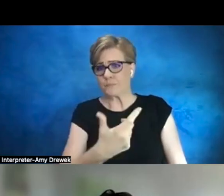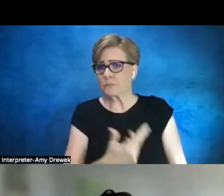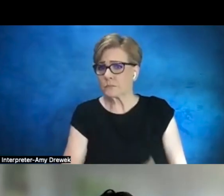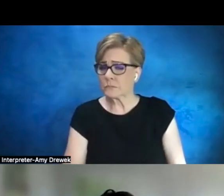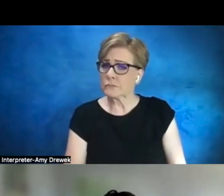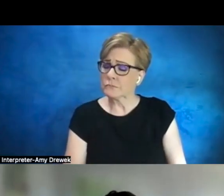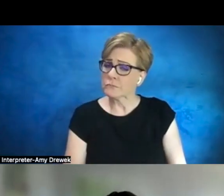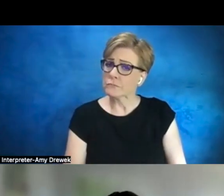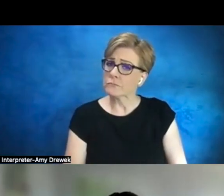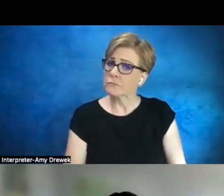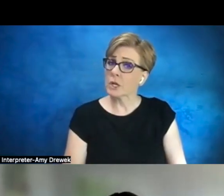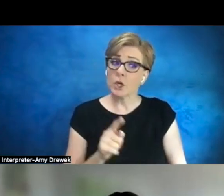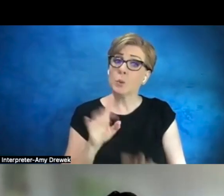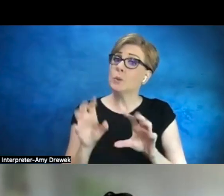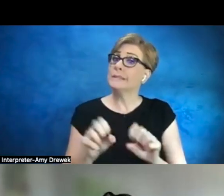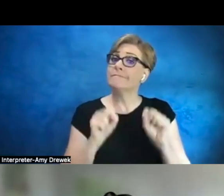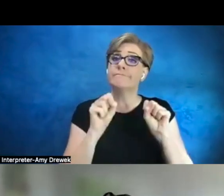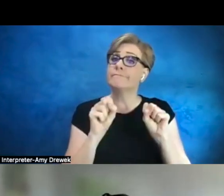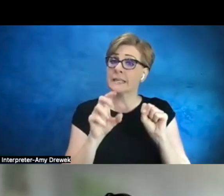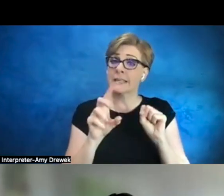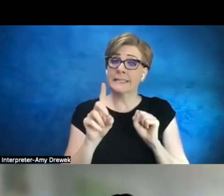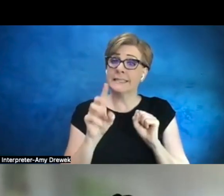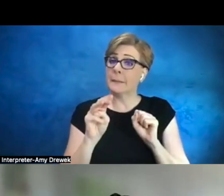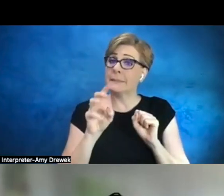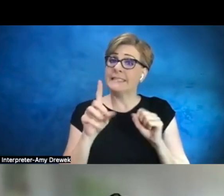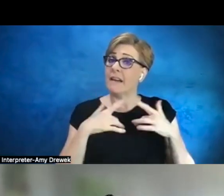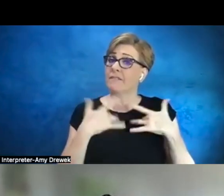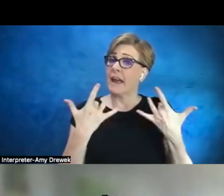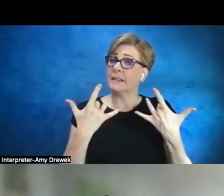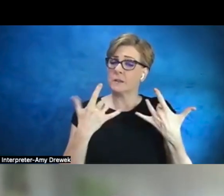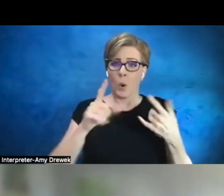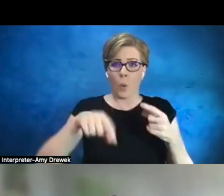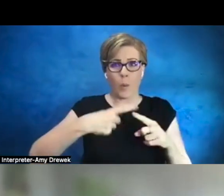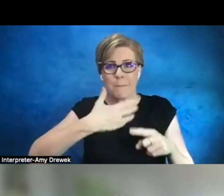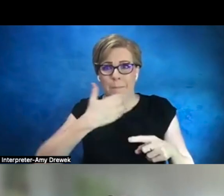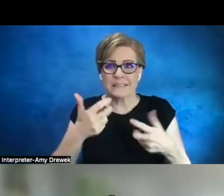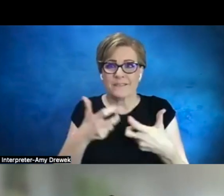event at the time that works best for you. It began in 1989 with a proclamation from